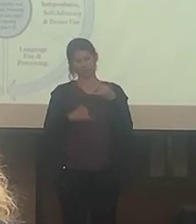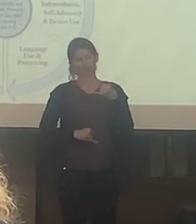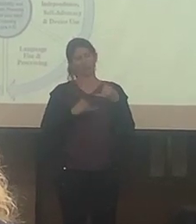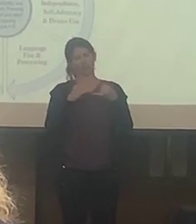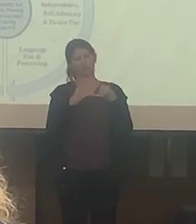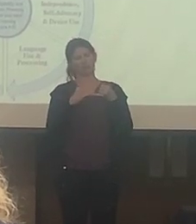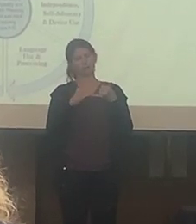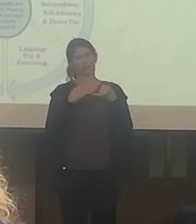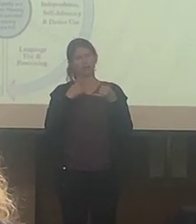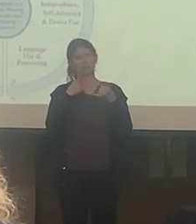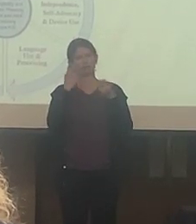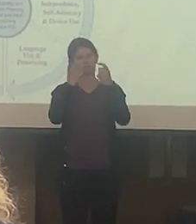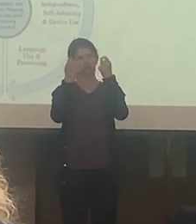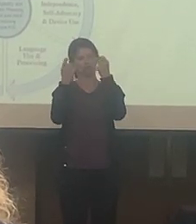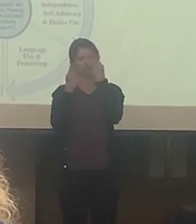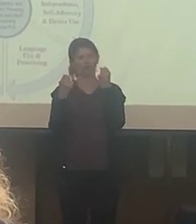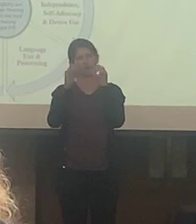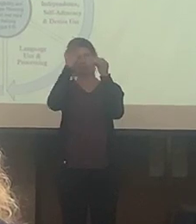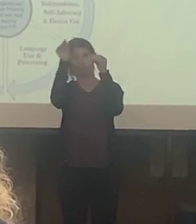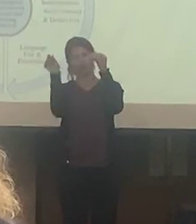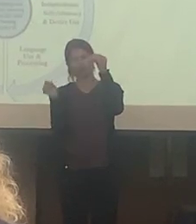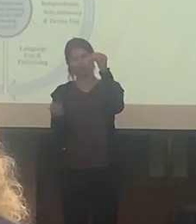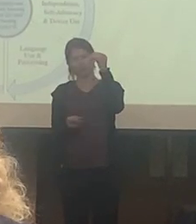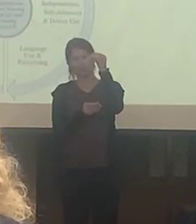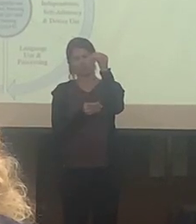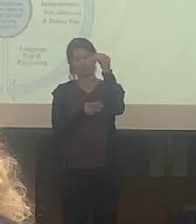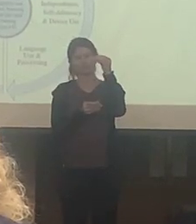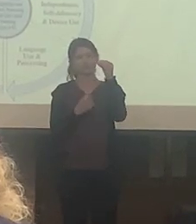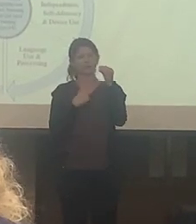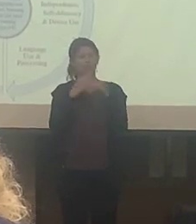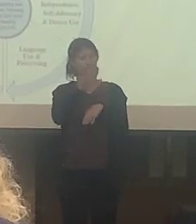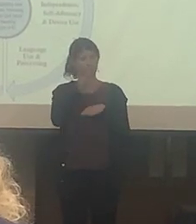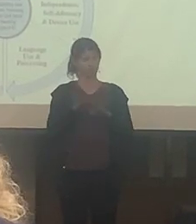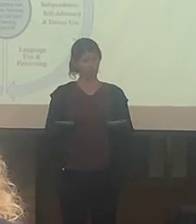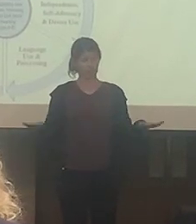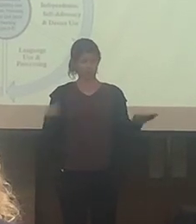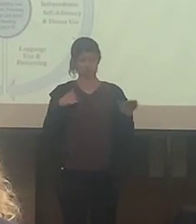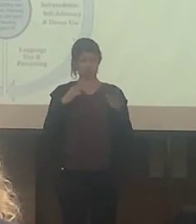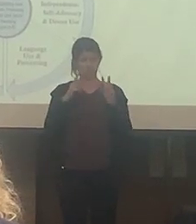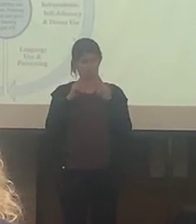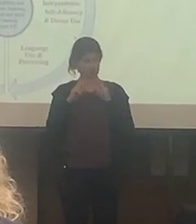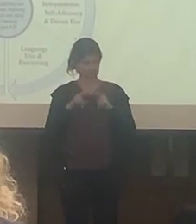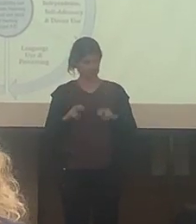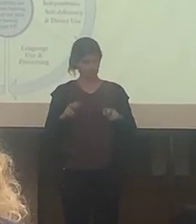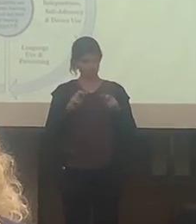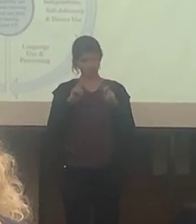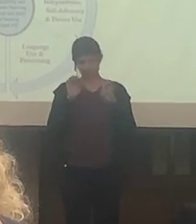it but when your child is assessed for part b services they'll go through an evaluation with